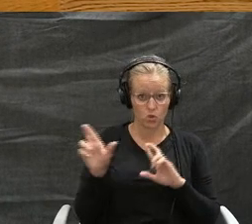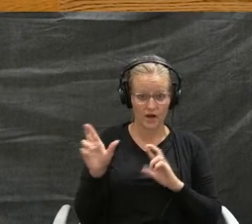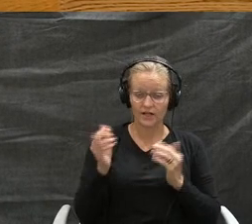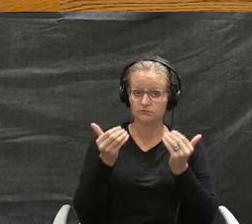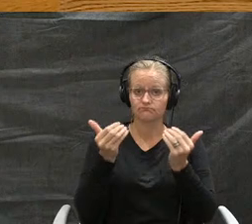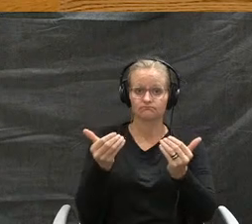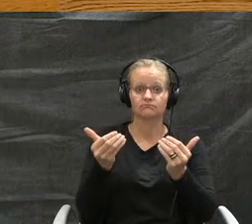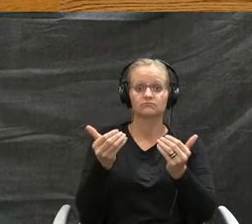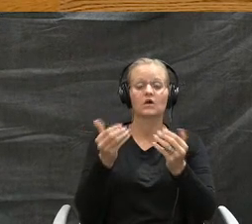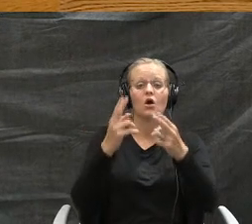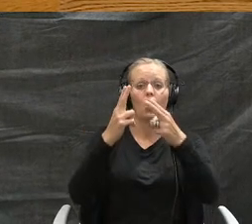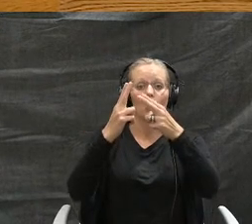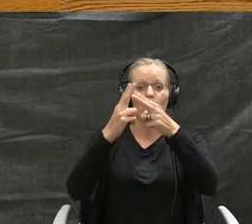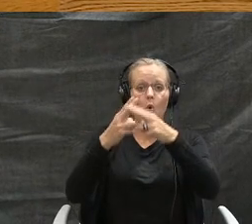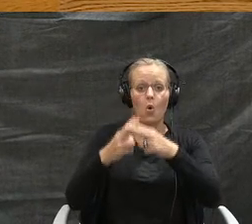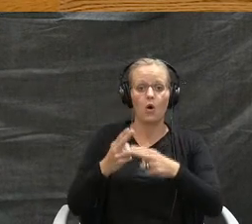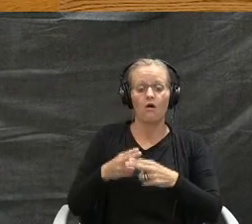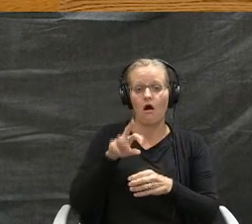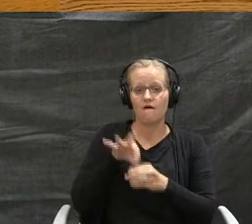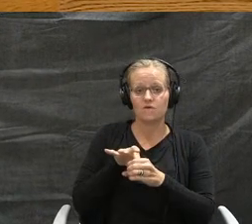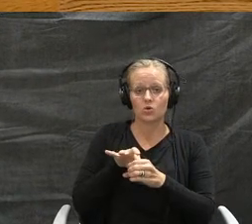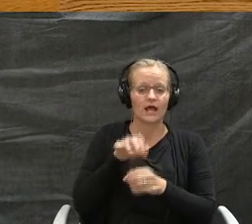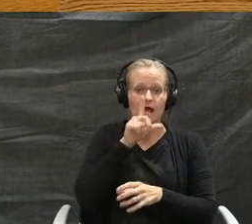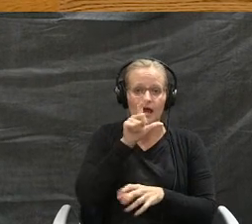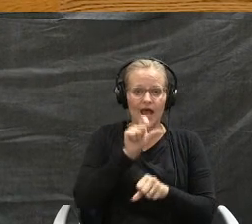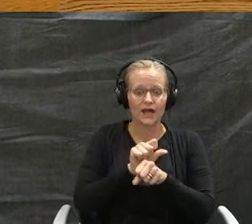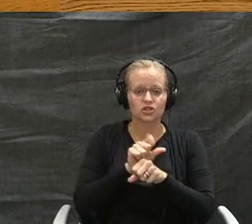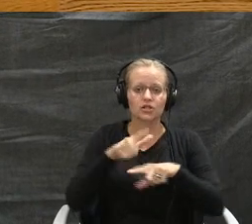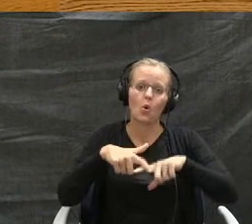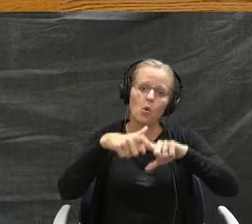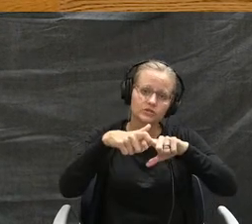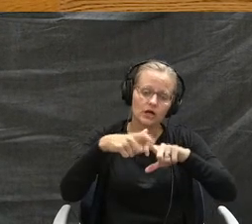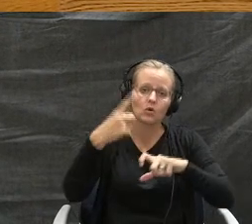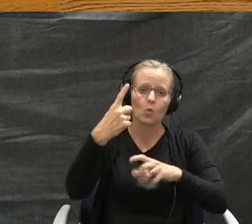call vote before we do that. Actually, I just want to say